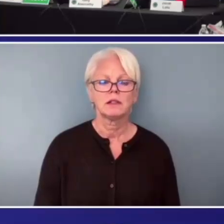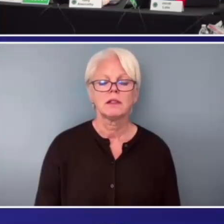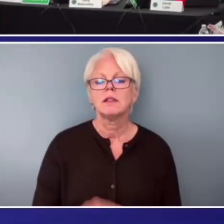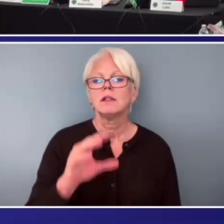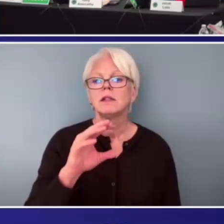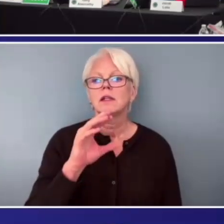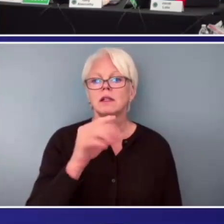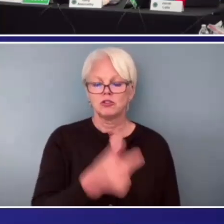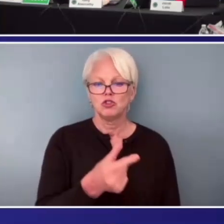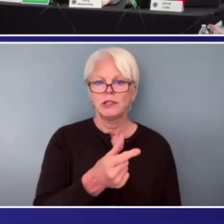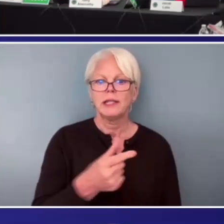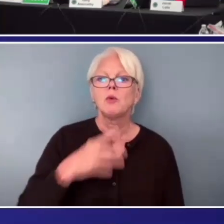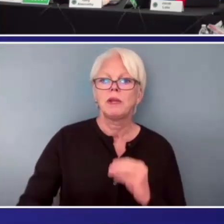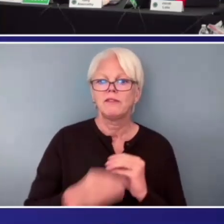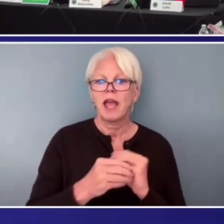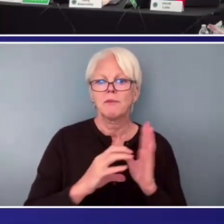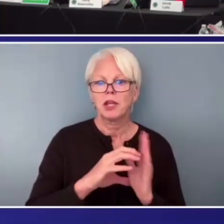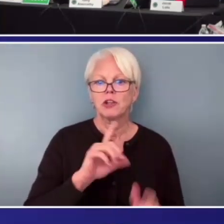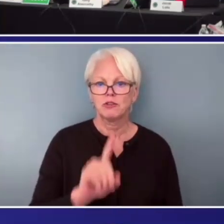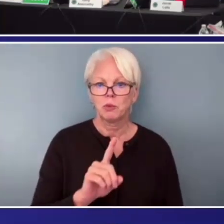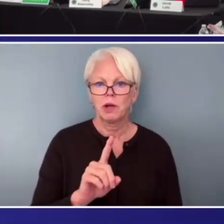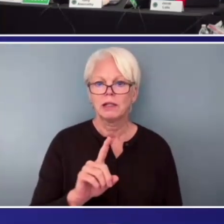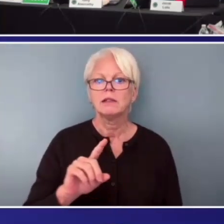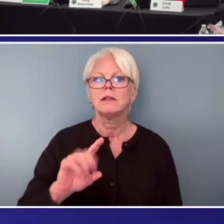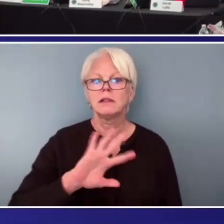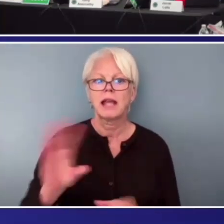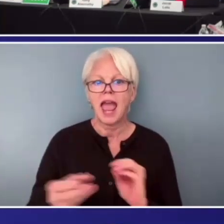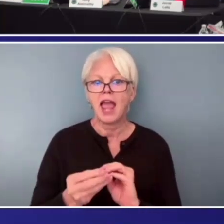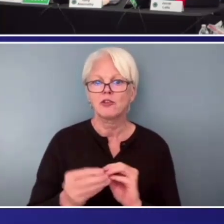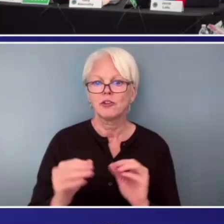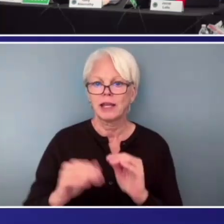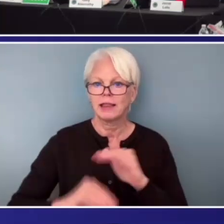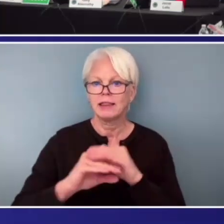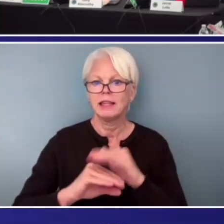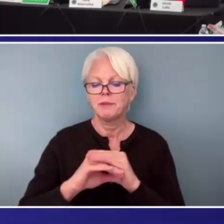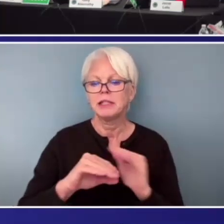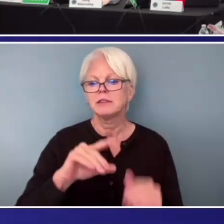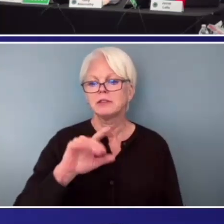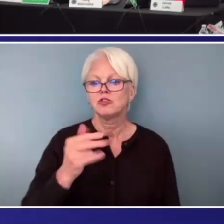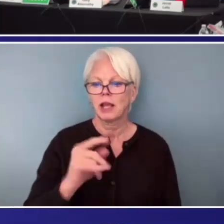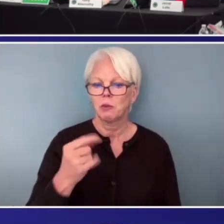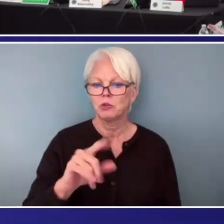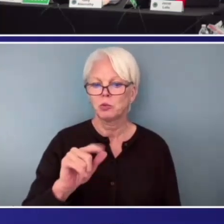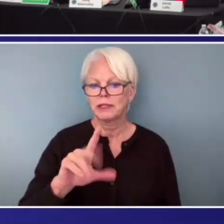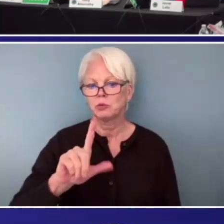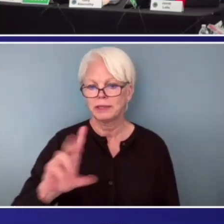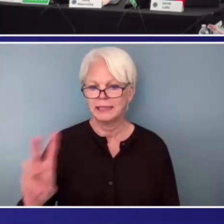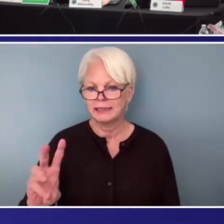we've added in paragraph (1) aggregate limits before July 1, 2026, and after the word borrower and before the word for, we've added before